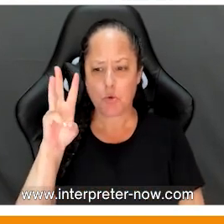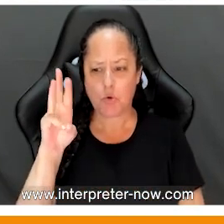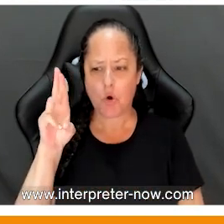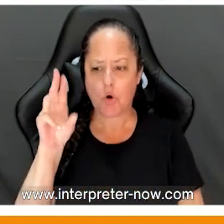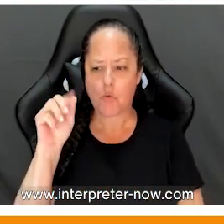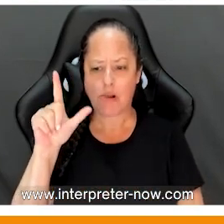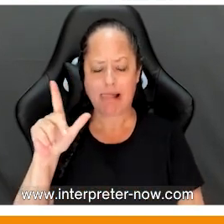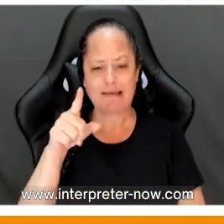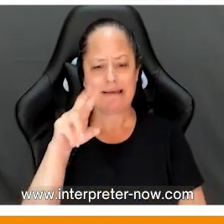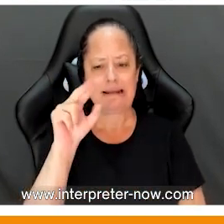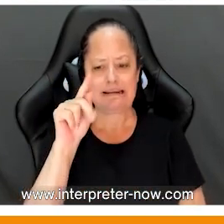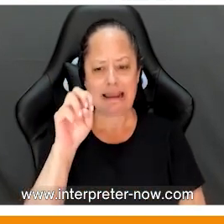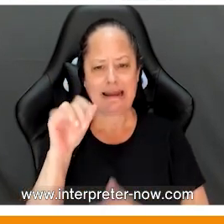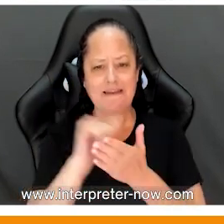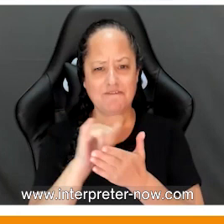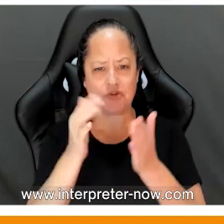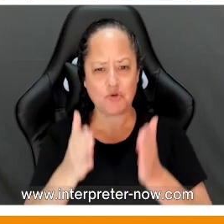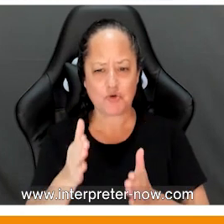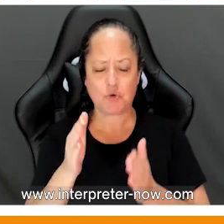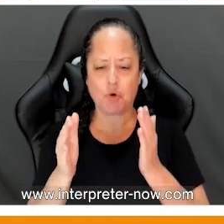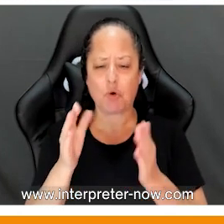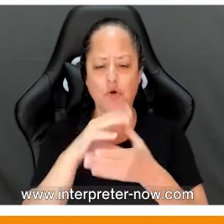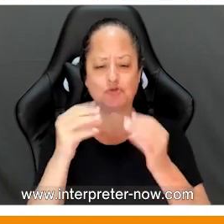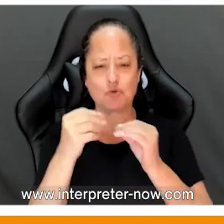He's a native New Yorker, a storyteller, and a former tech executive.